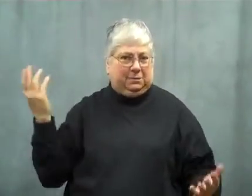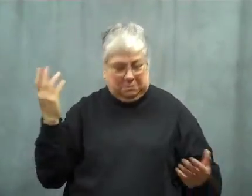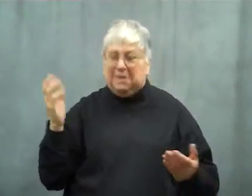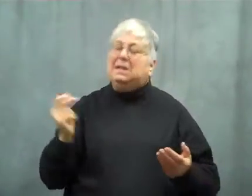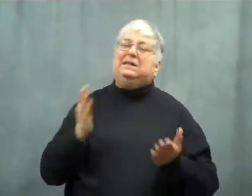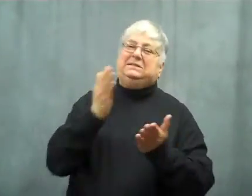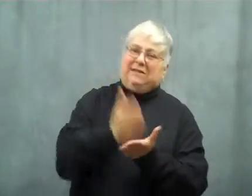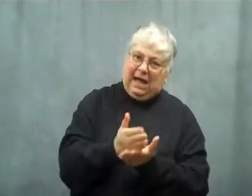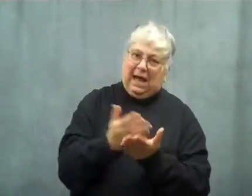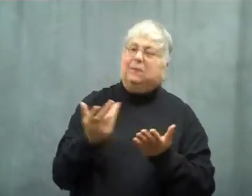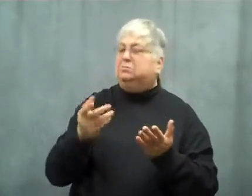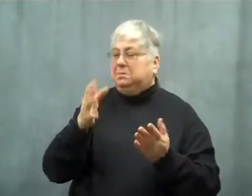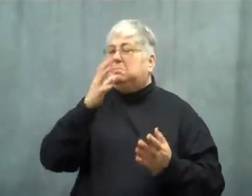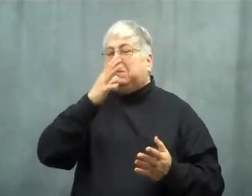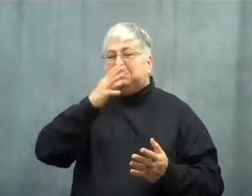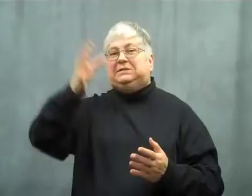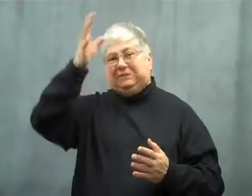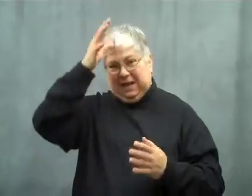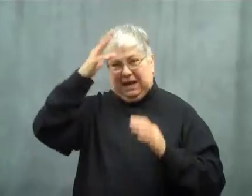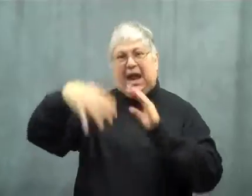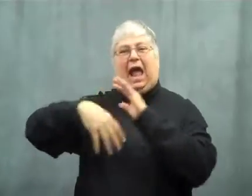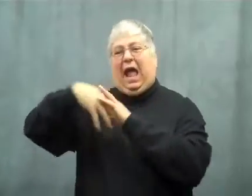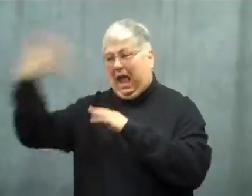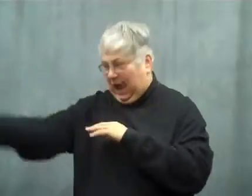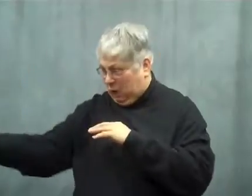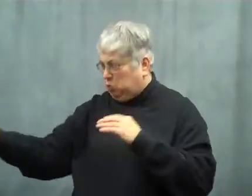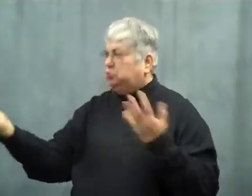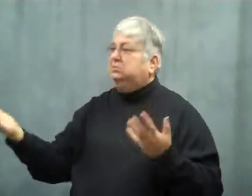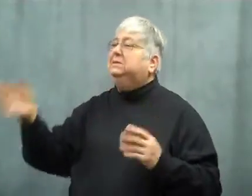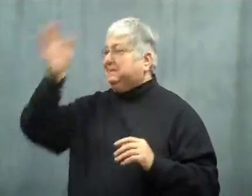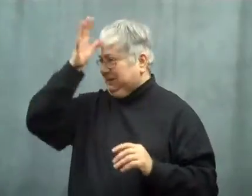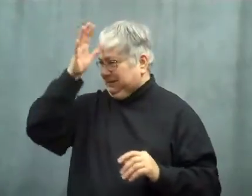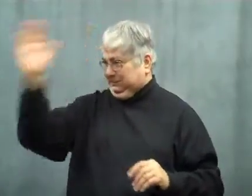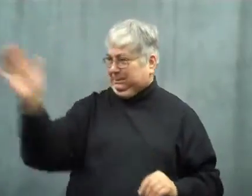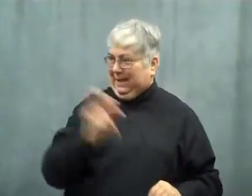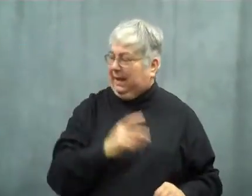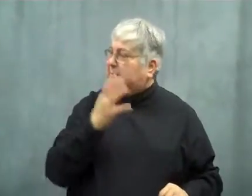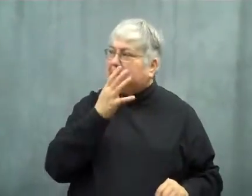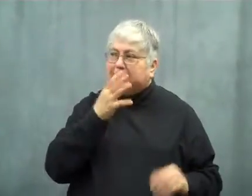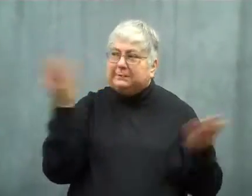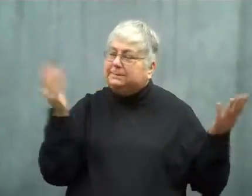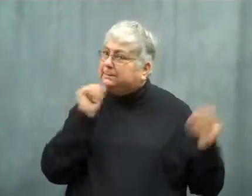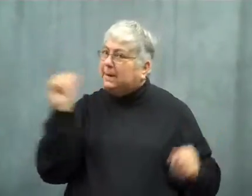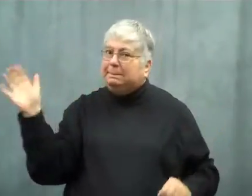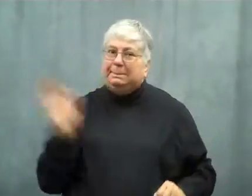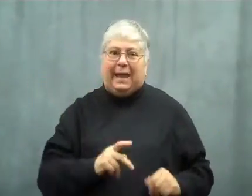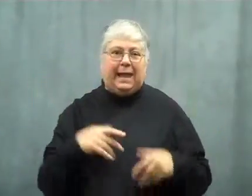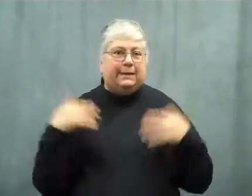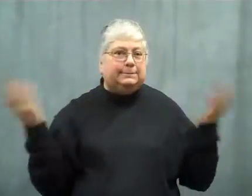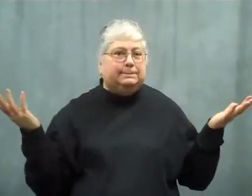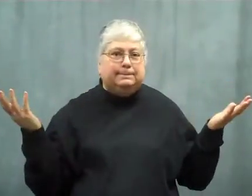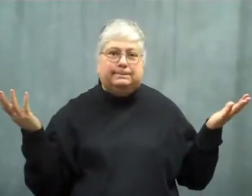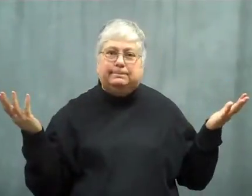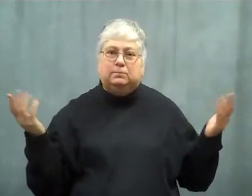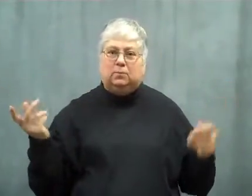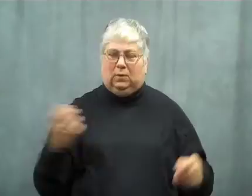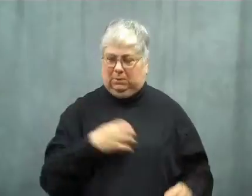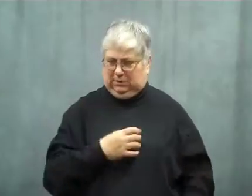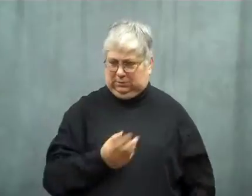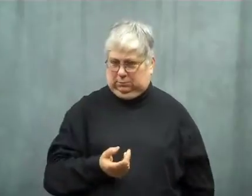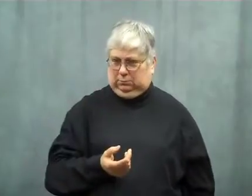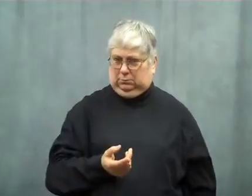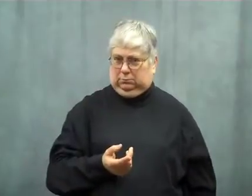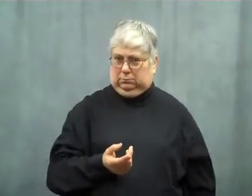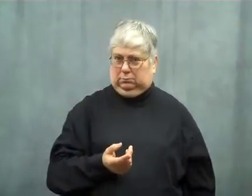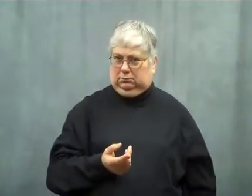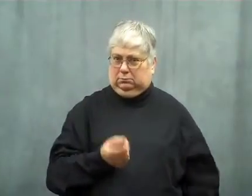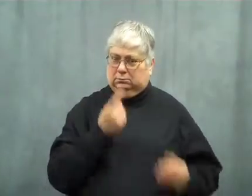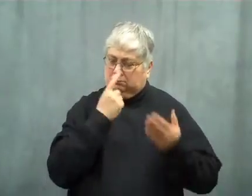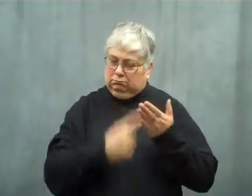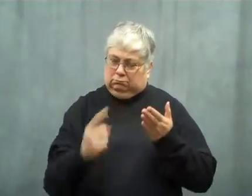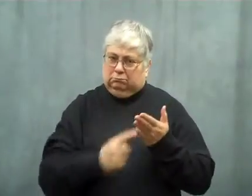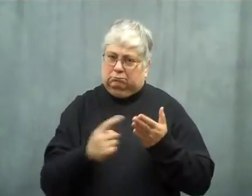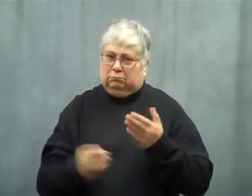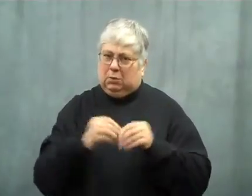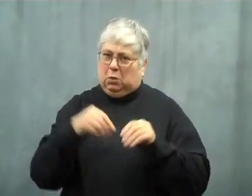They stopped, both parents got out,